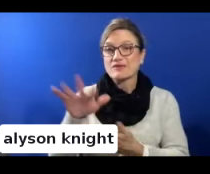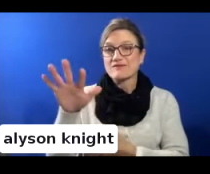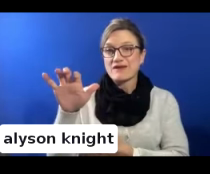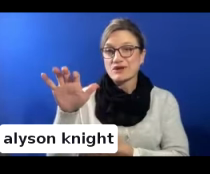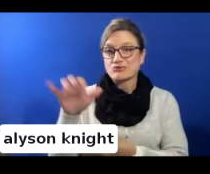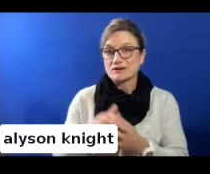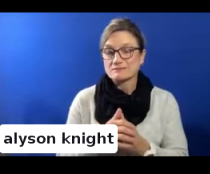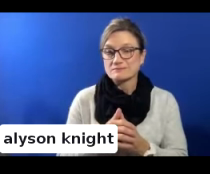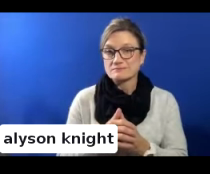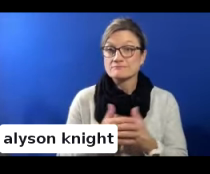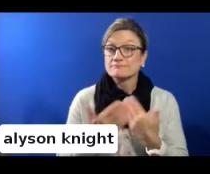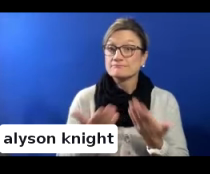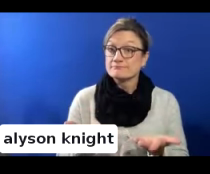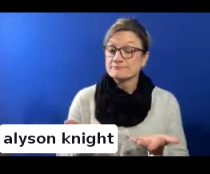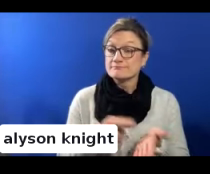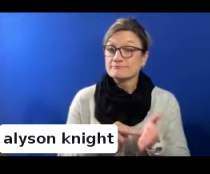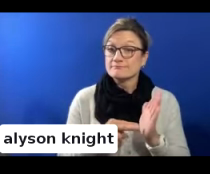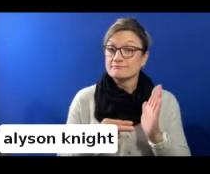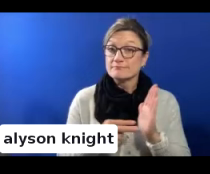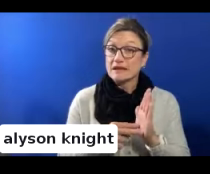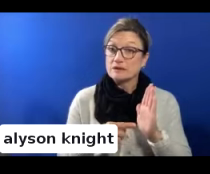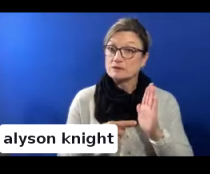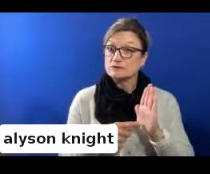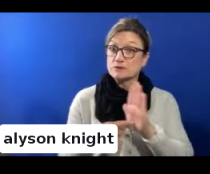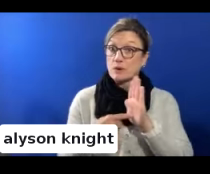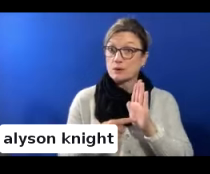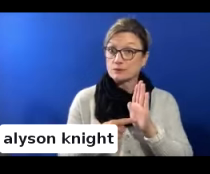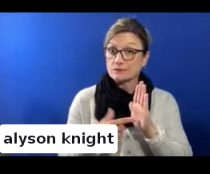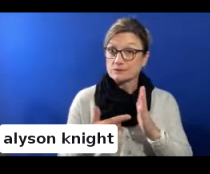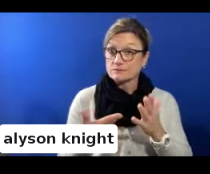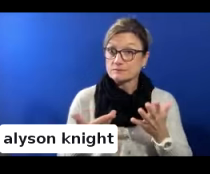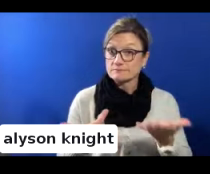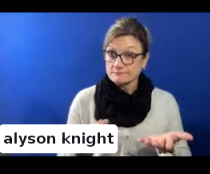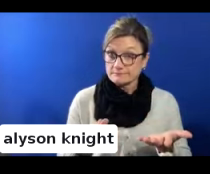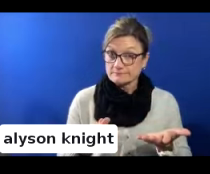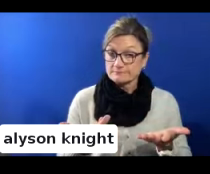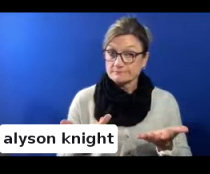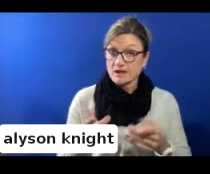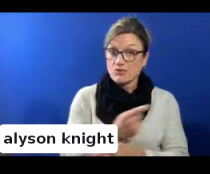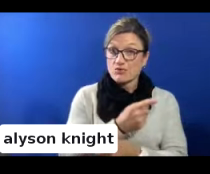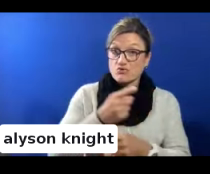which would indicate that the correct file that was shared was